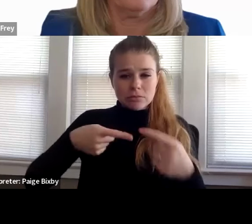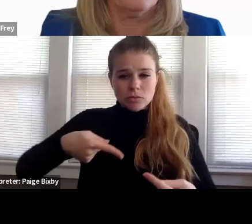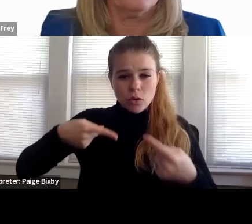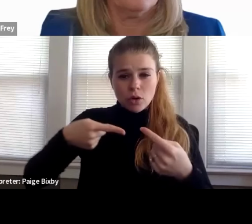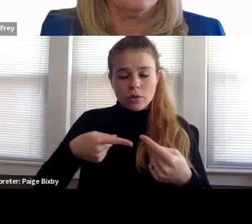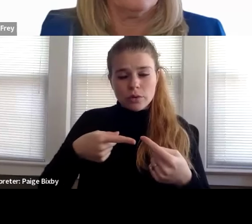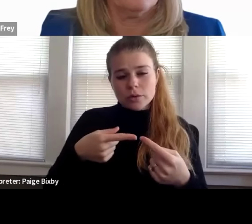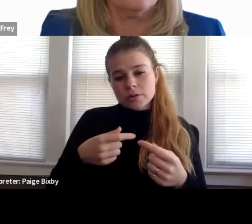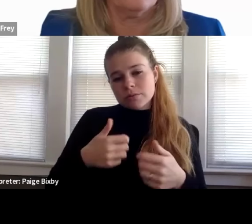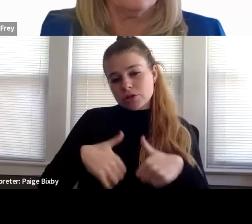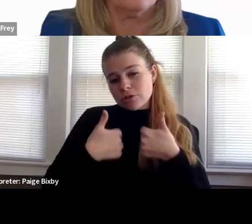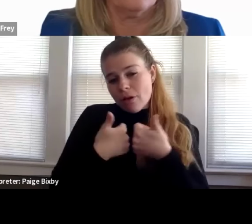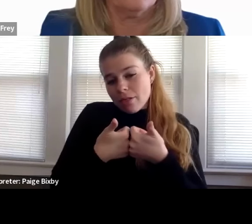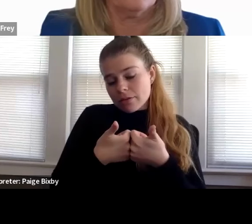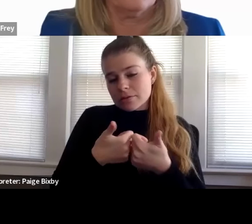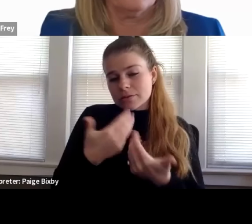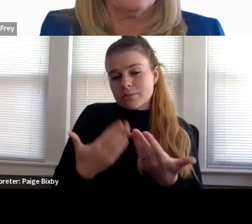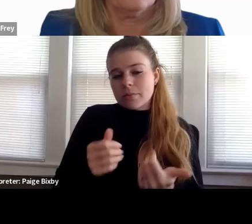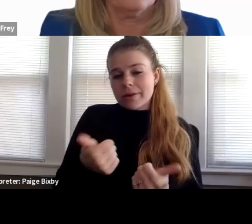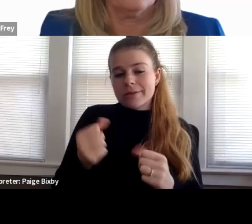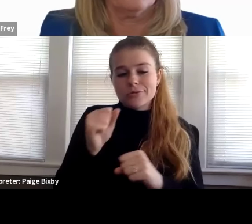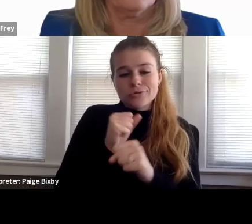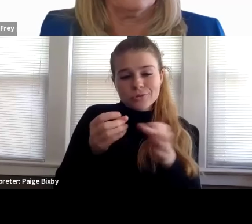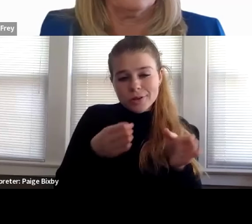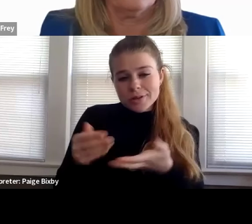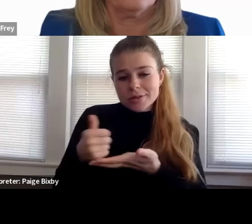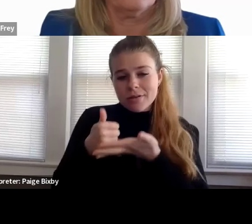and any strategies that helped your team overcome them?